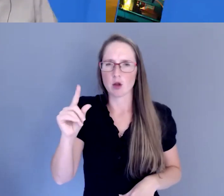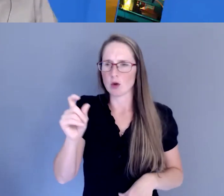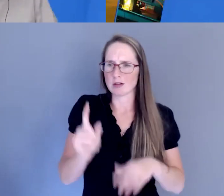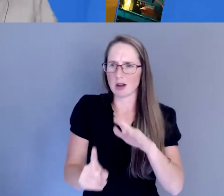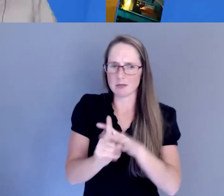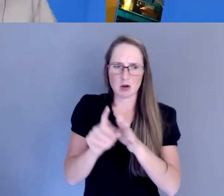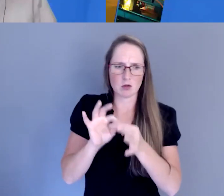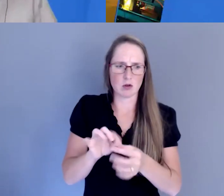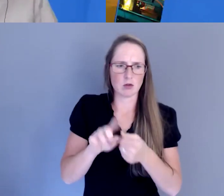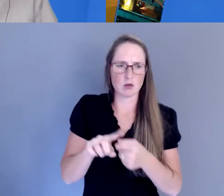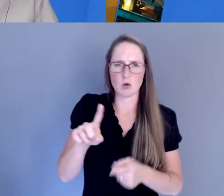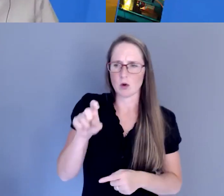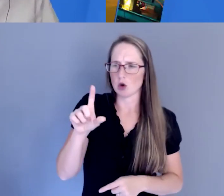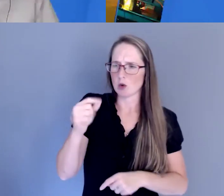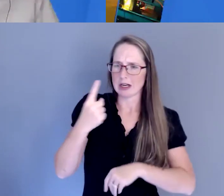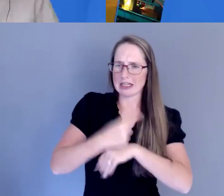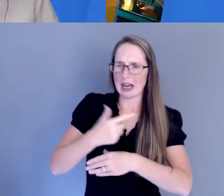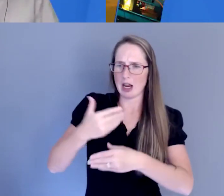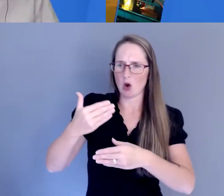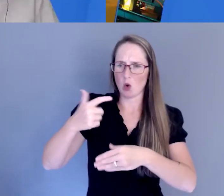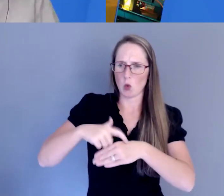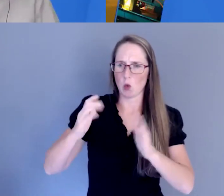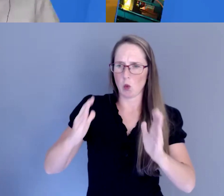the 120 day window for disposition of equipment,